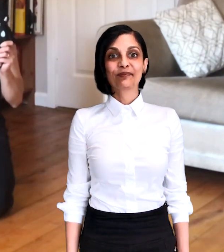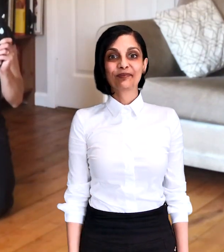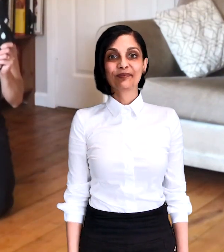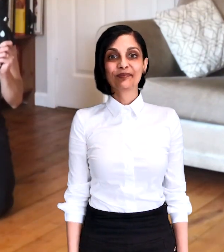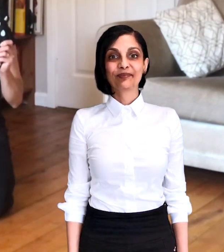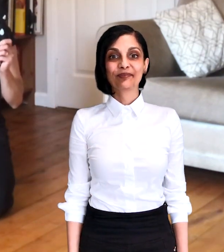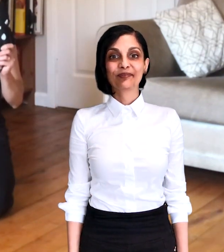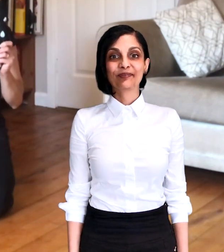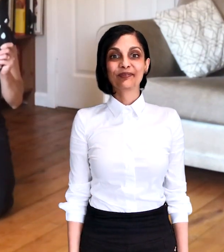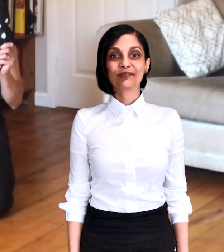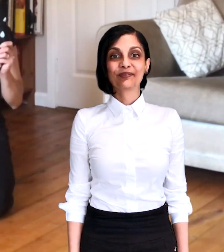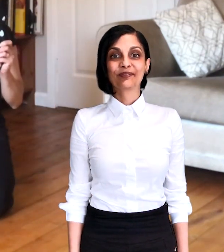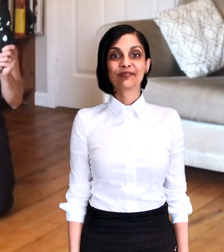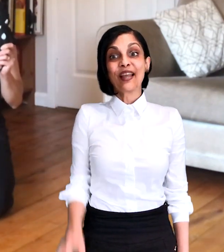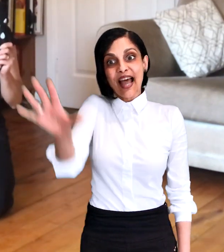And I will see you back here in a minute.